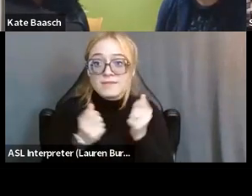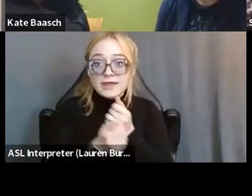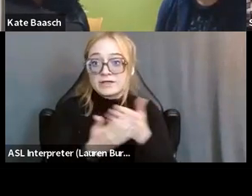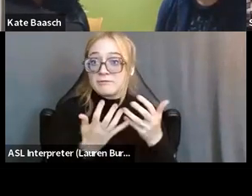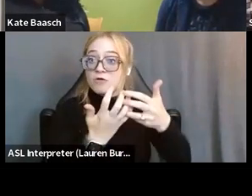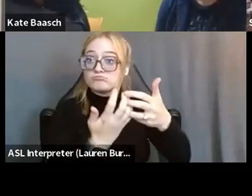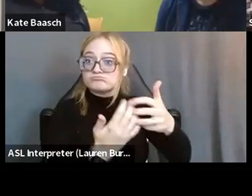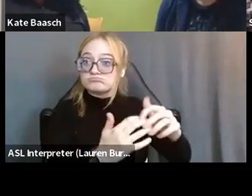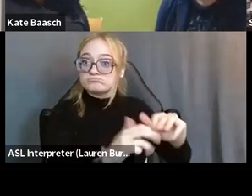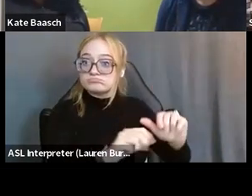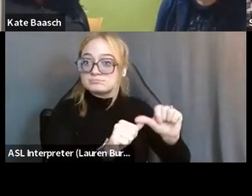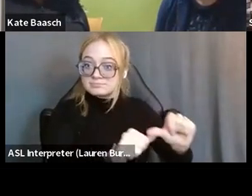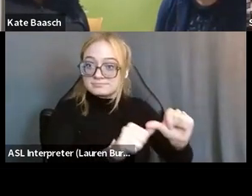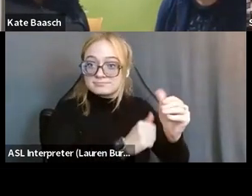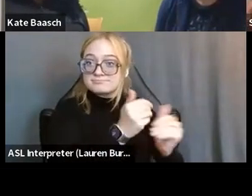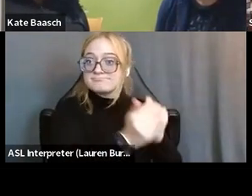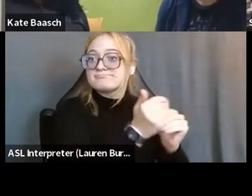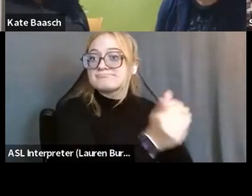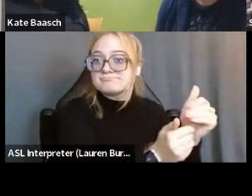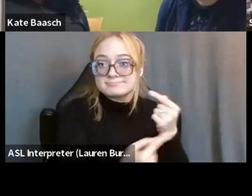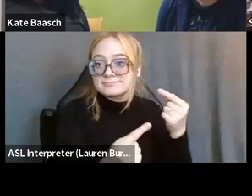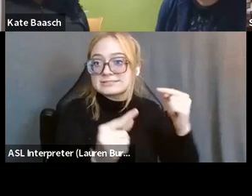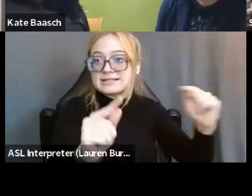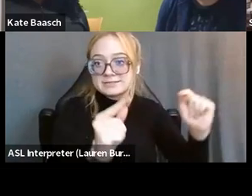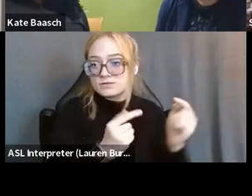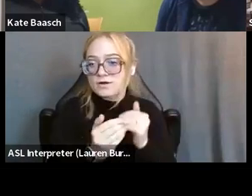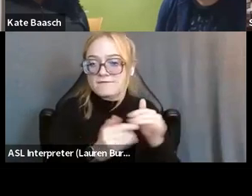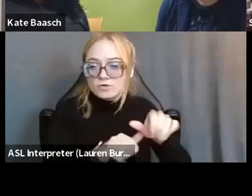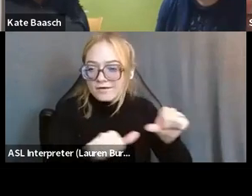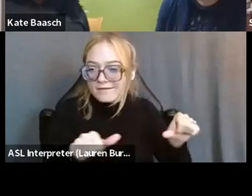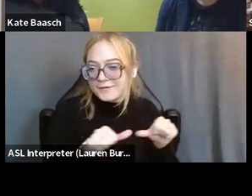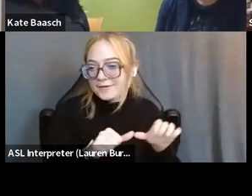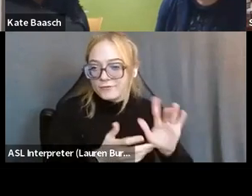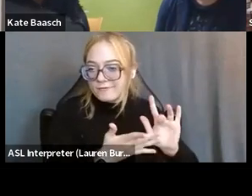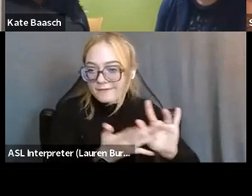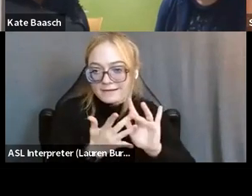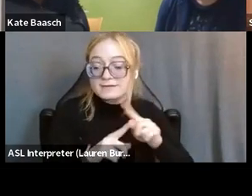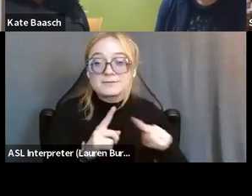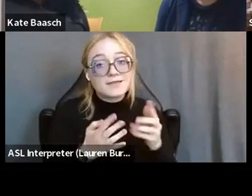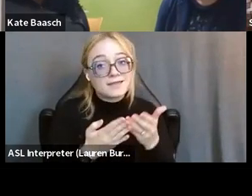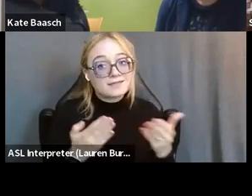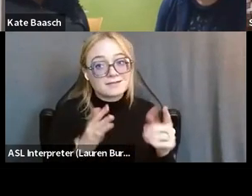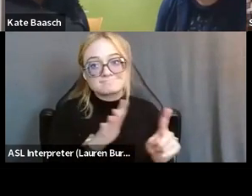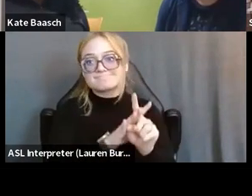to work in whatever area you're in and what your contacts are, but you know, things happen, people retire,